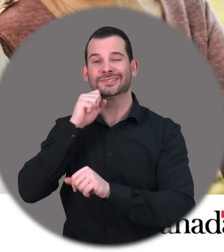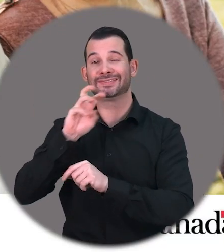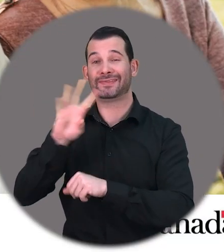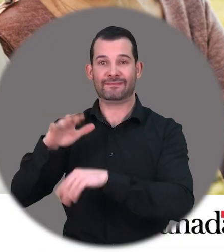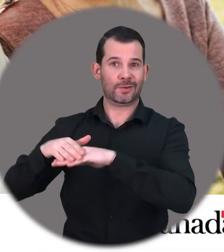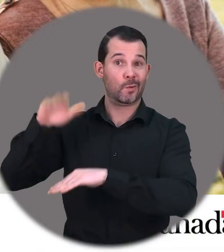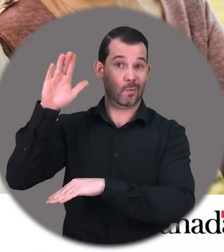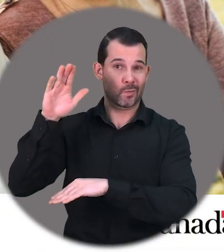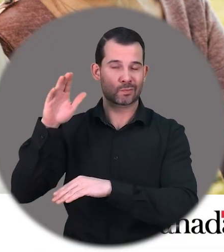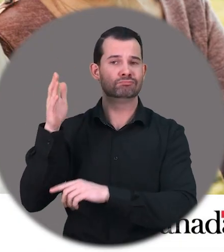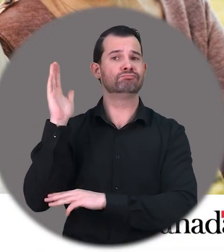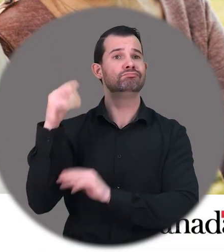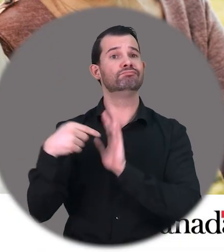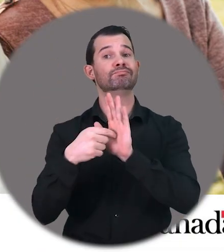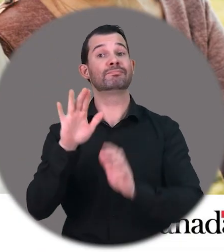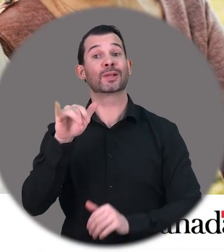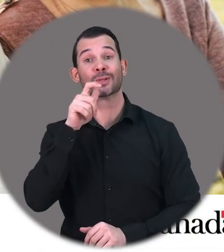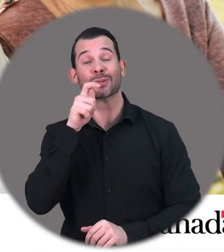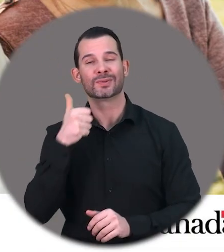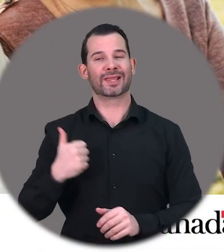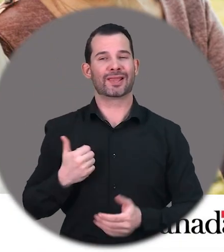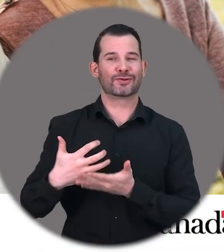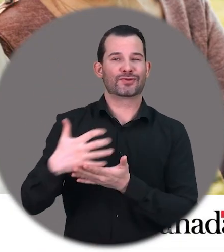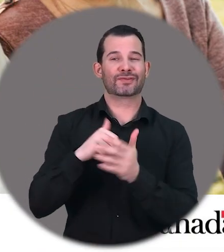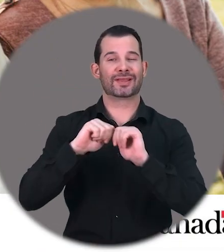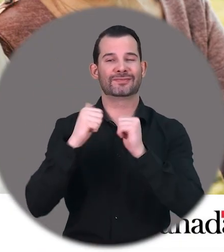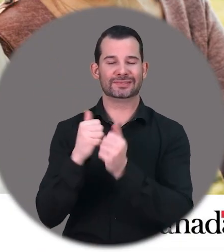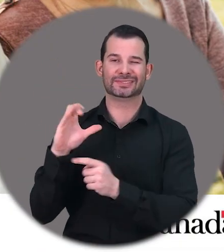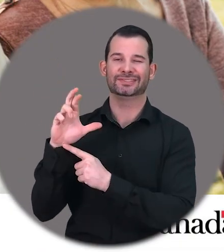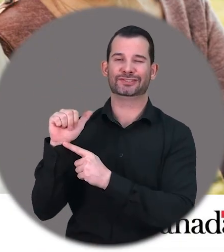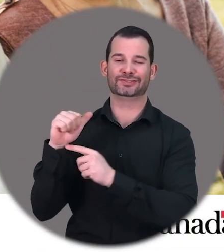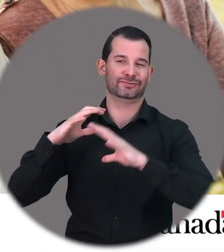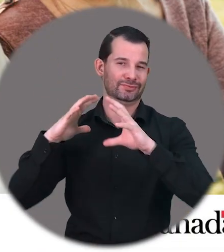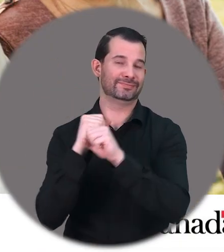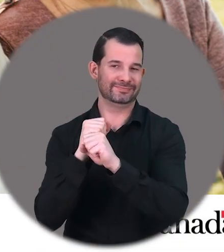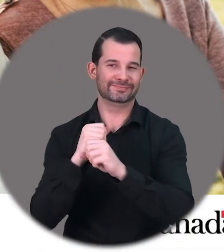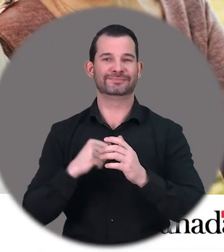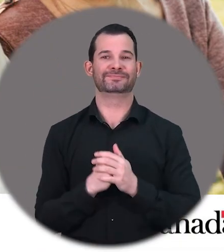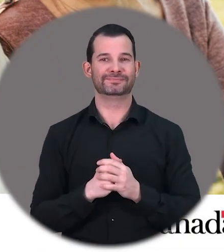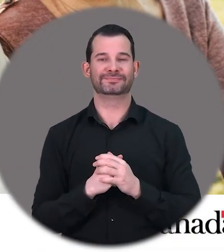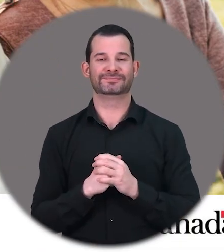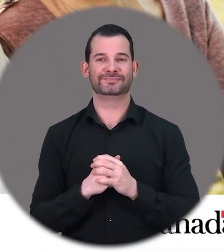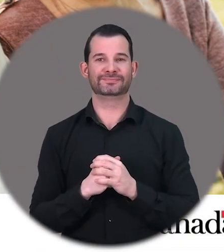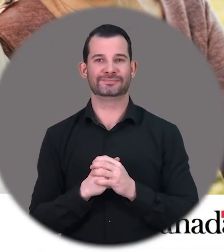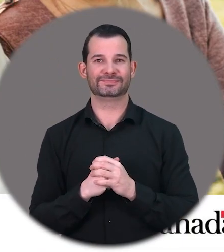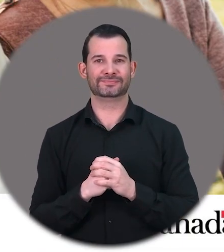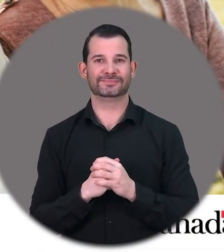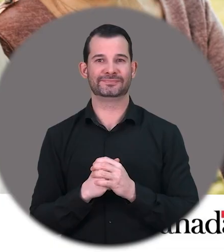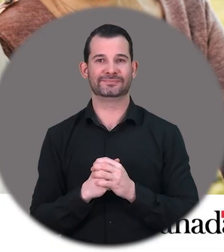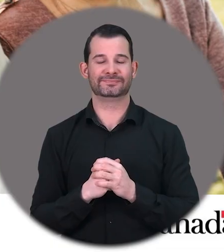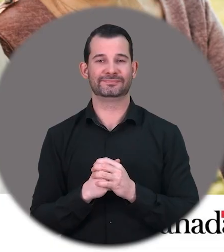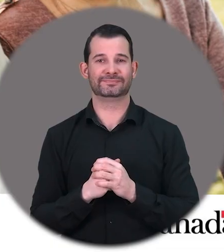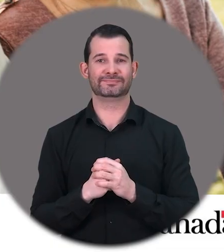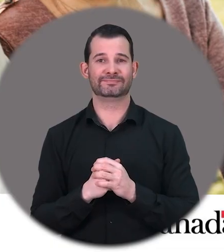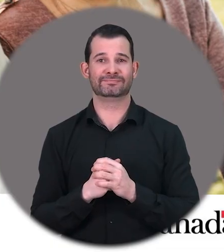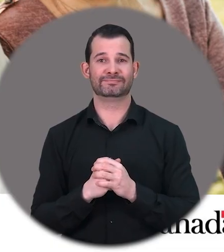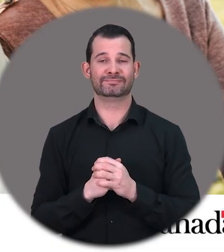65 years and older presented by the Canada Revenue Agency, or CRA for short.